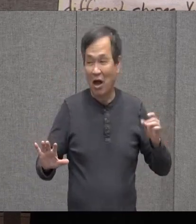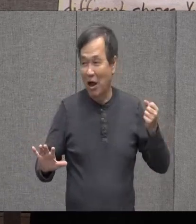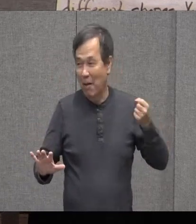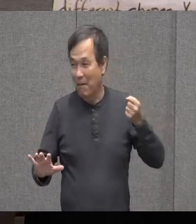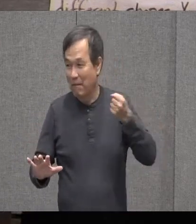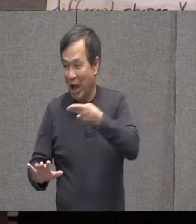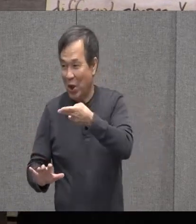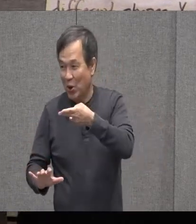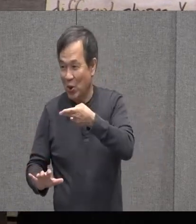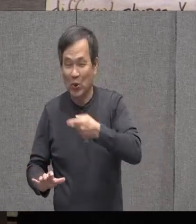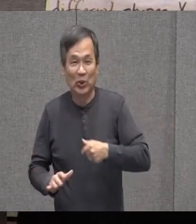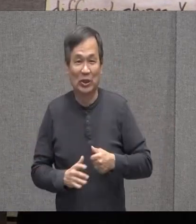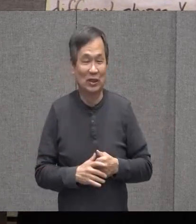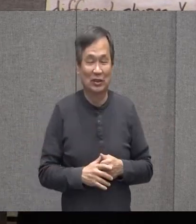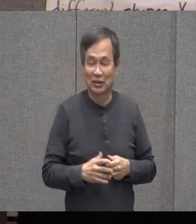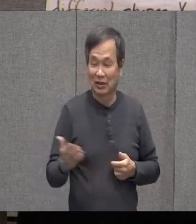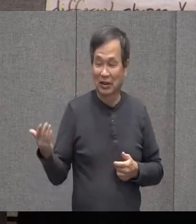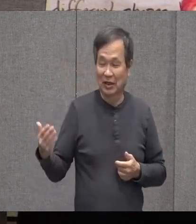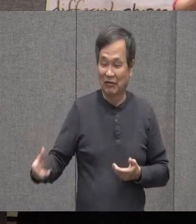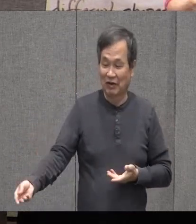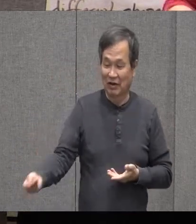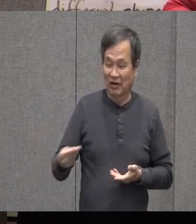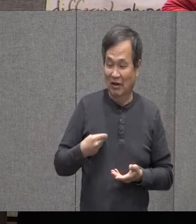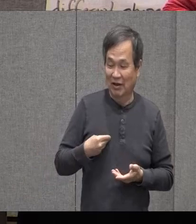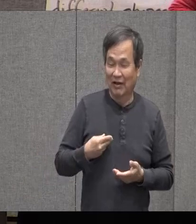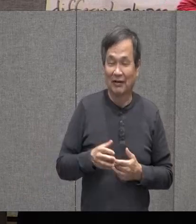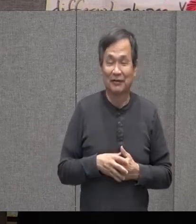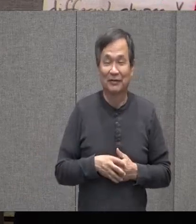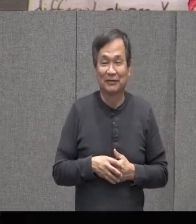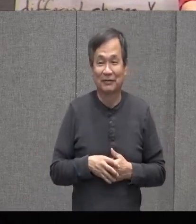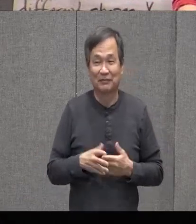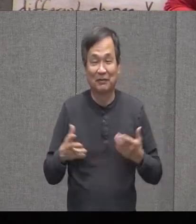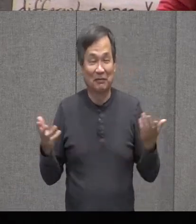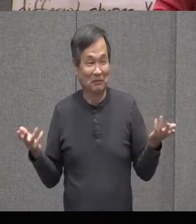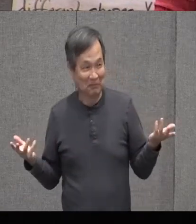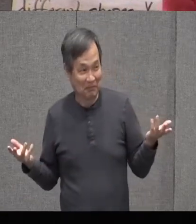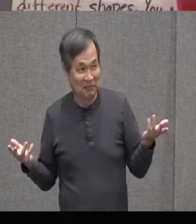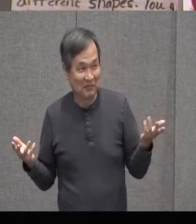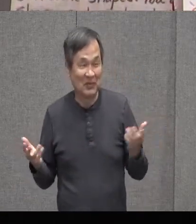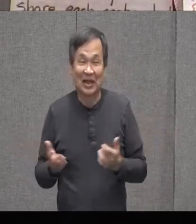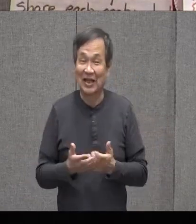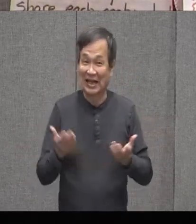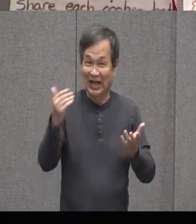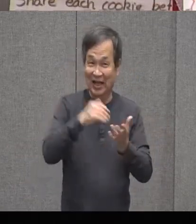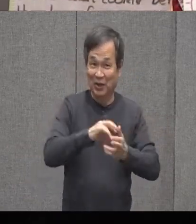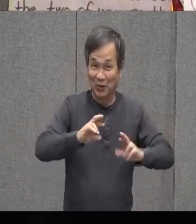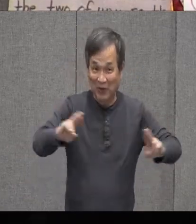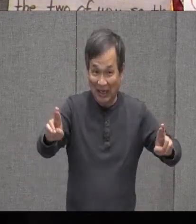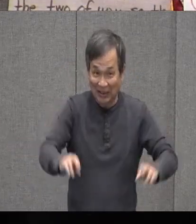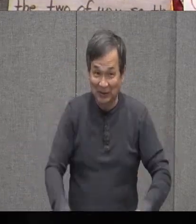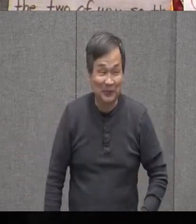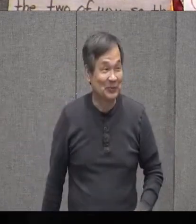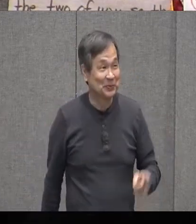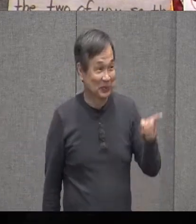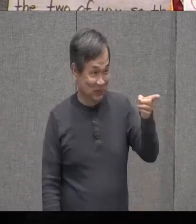Yes, I get those cards! Throw them over here, I'll take them. Alright, ready for another one? Let's see.